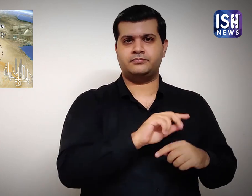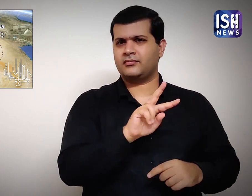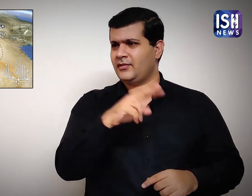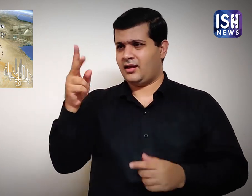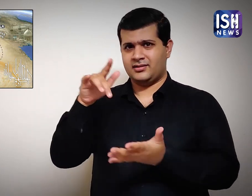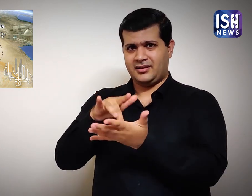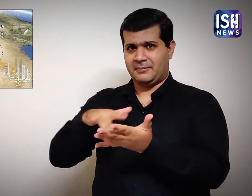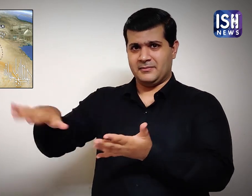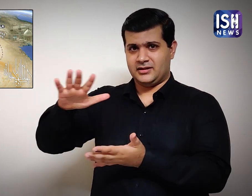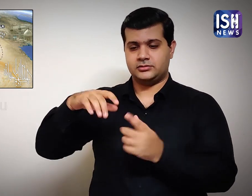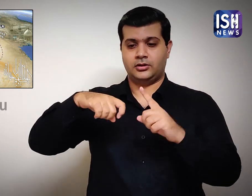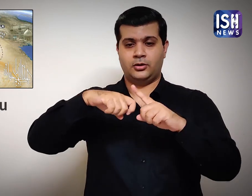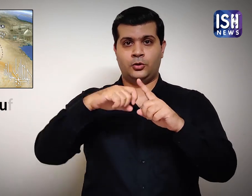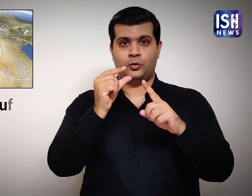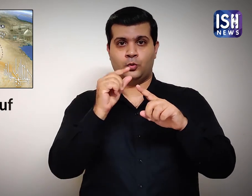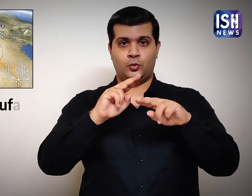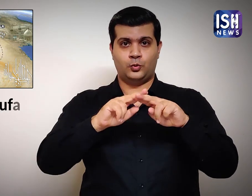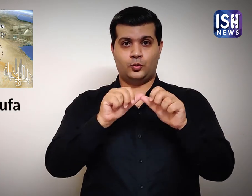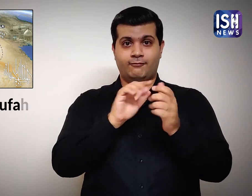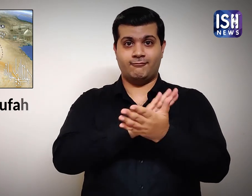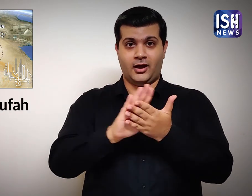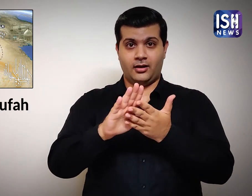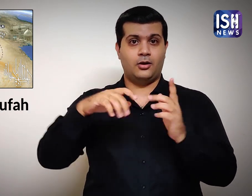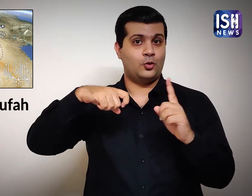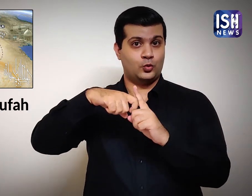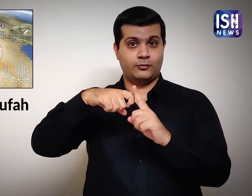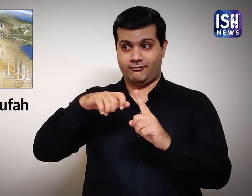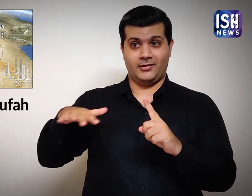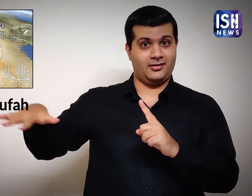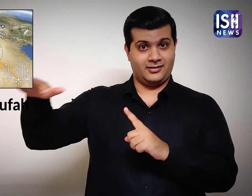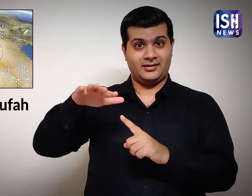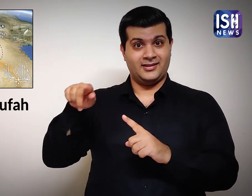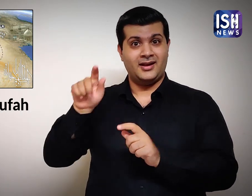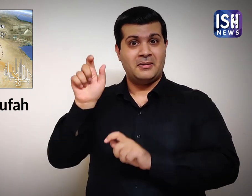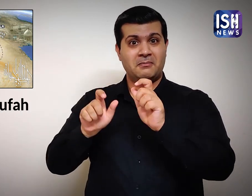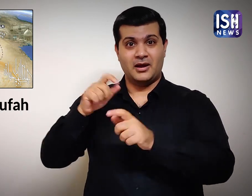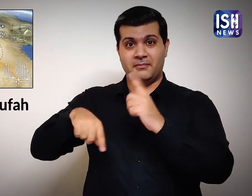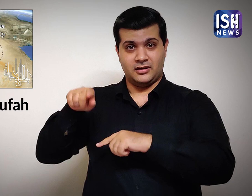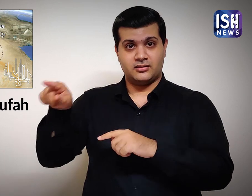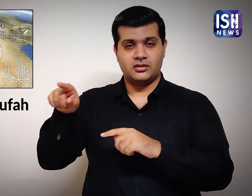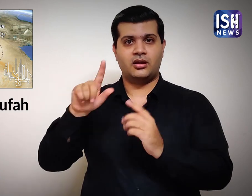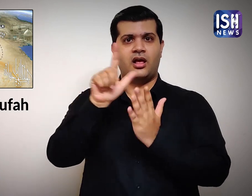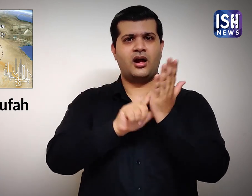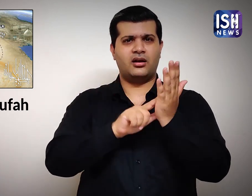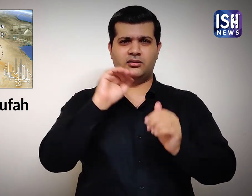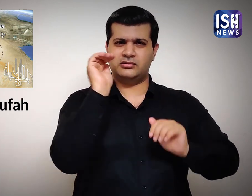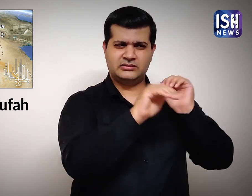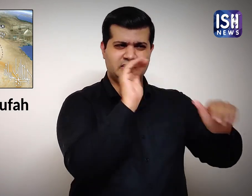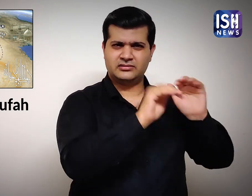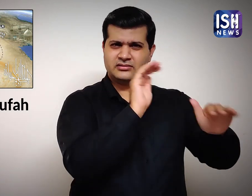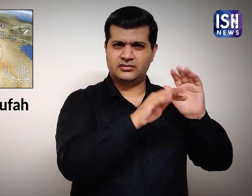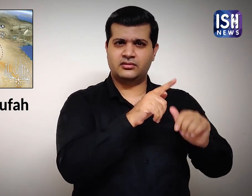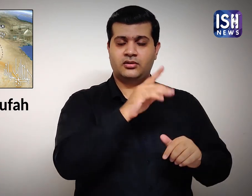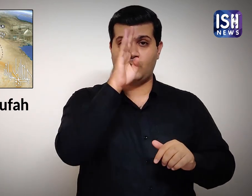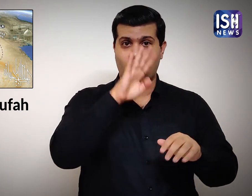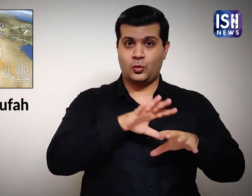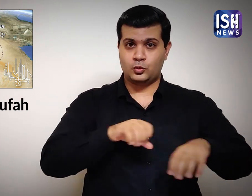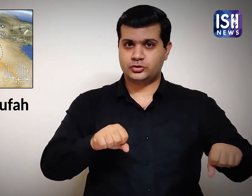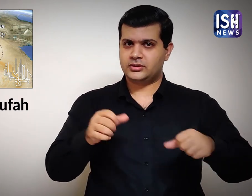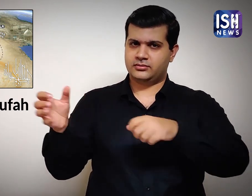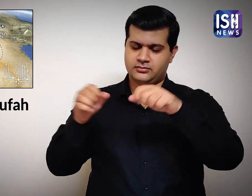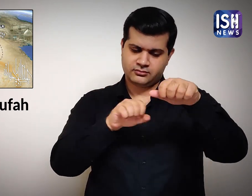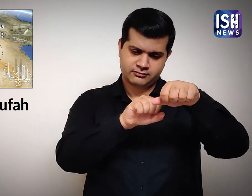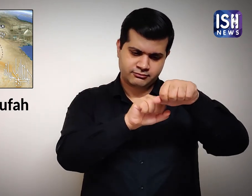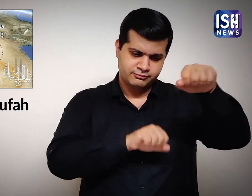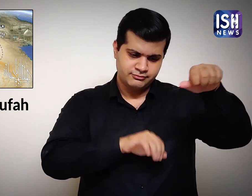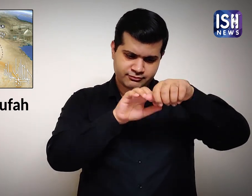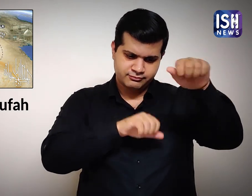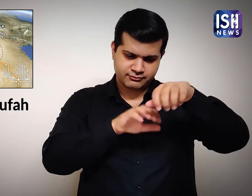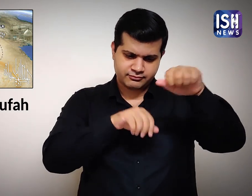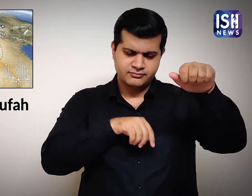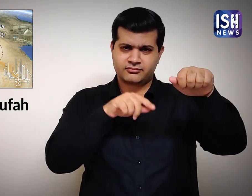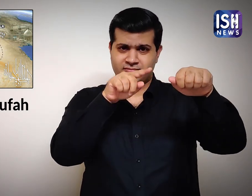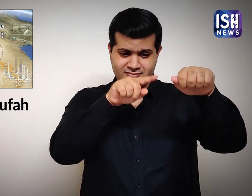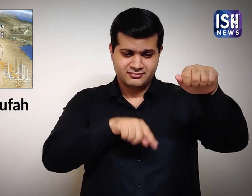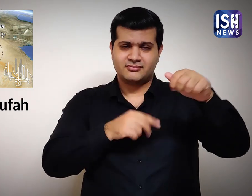People from Kufah wrote many letters to Hussain.